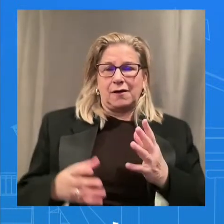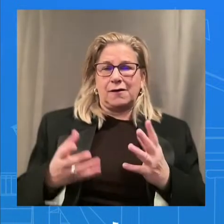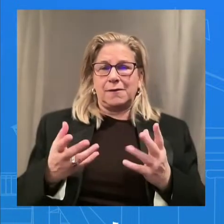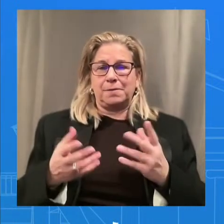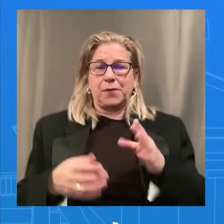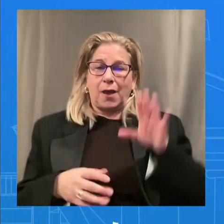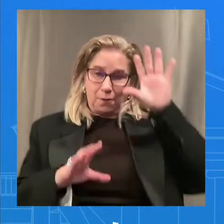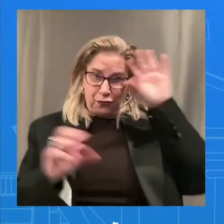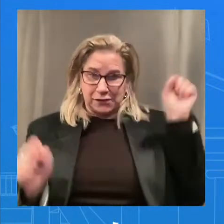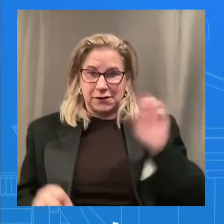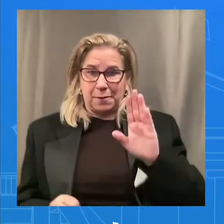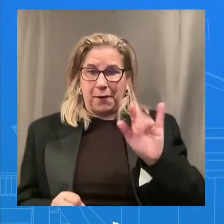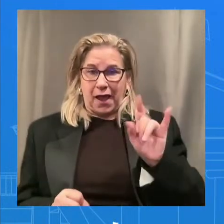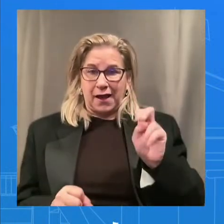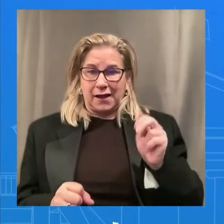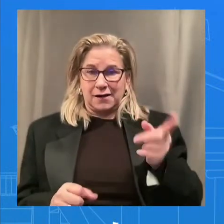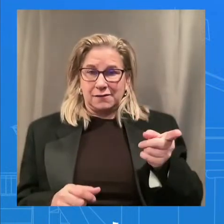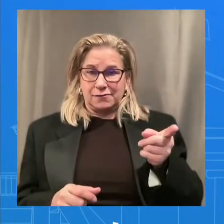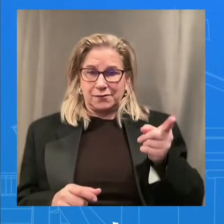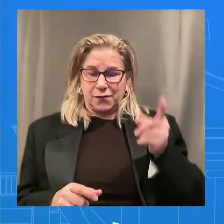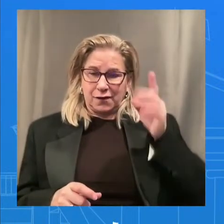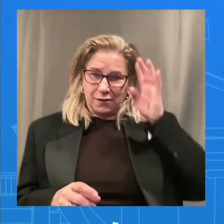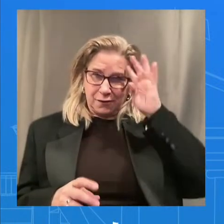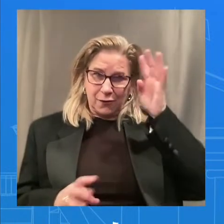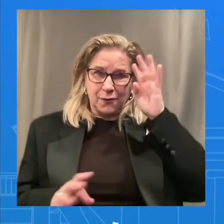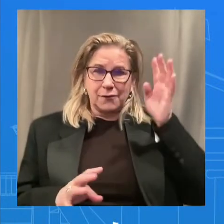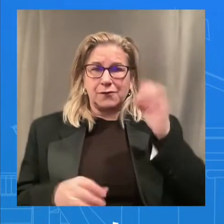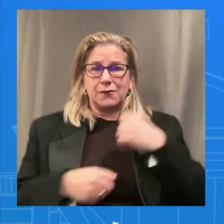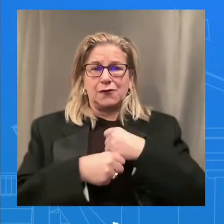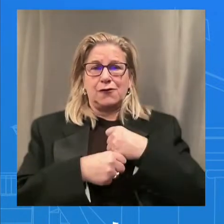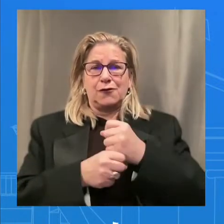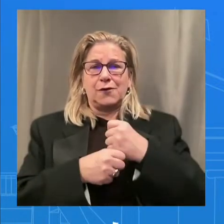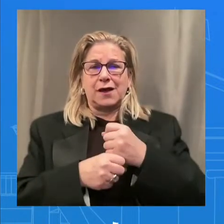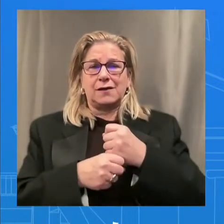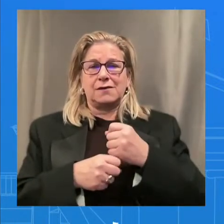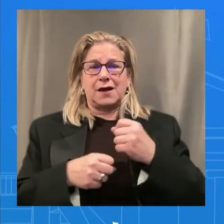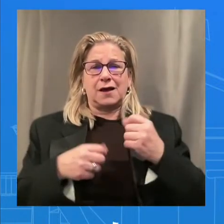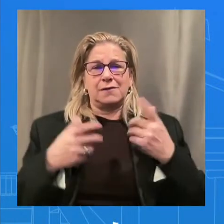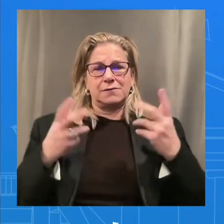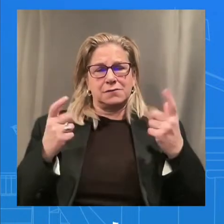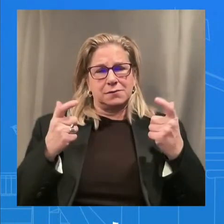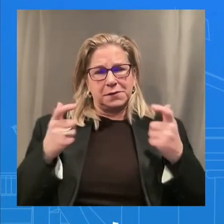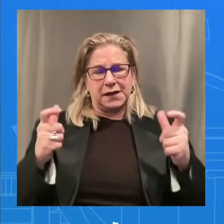on a scale not seen since the Second World War to equip a partner with the military capability